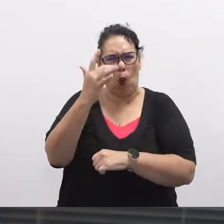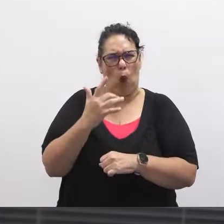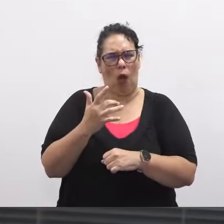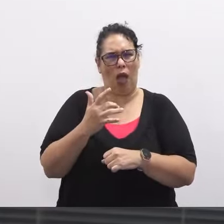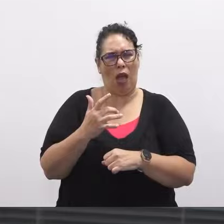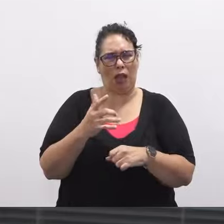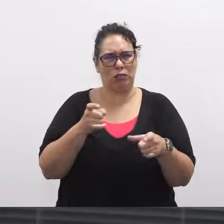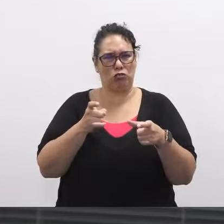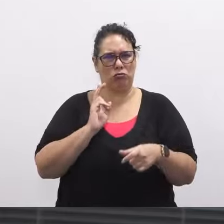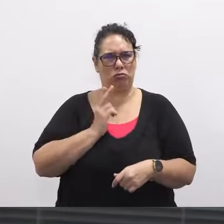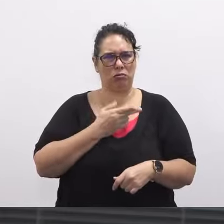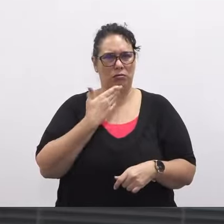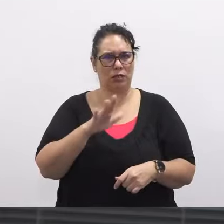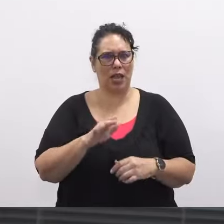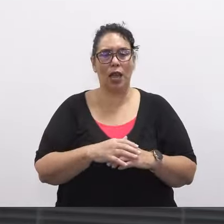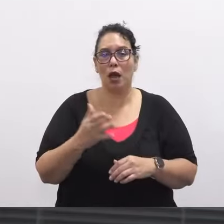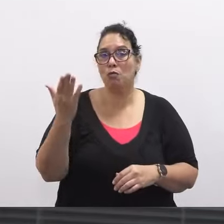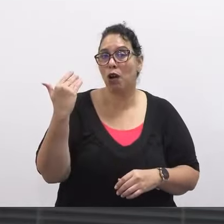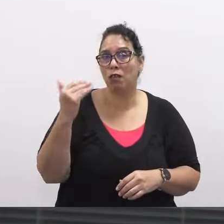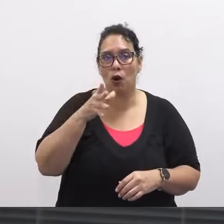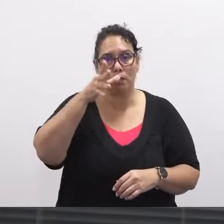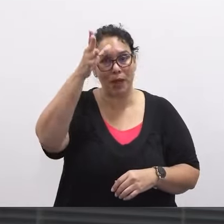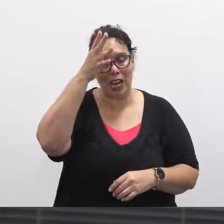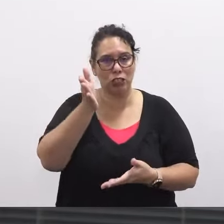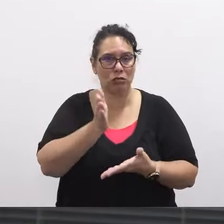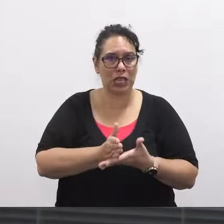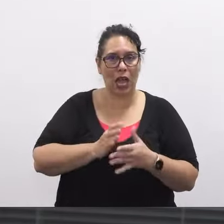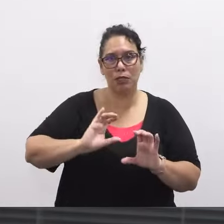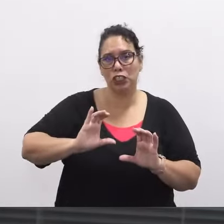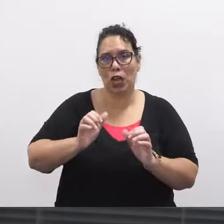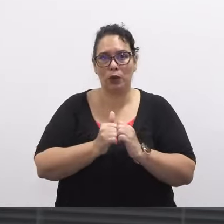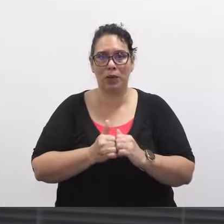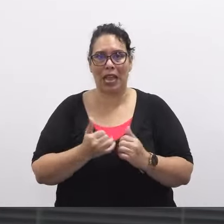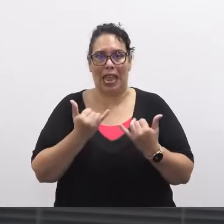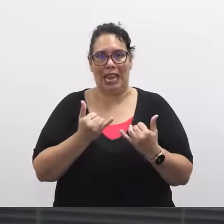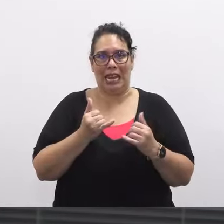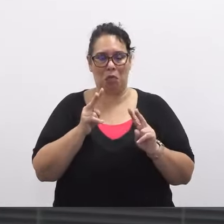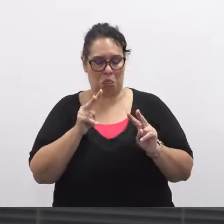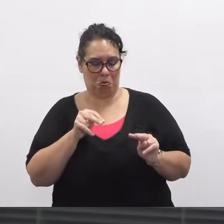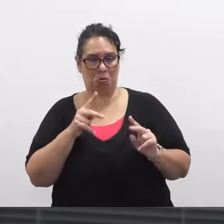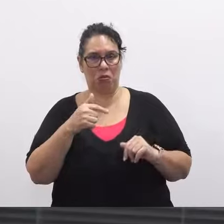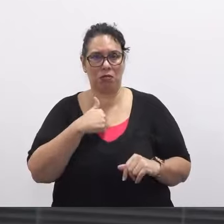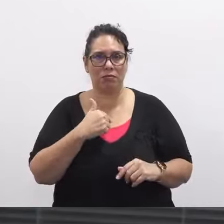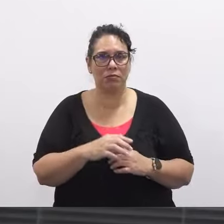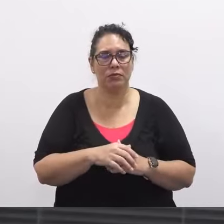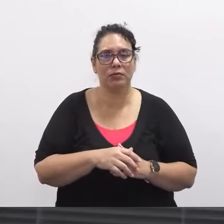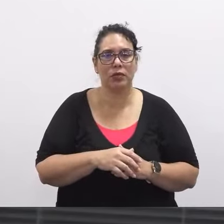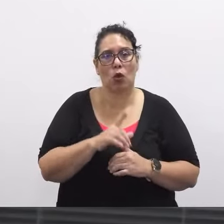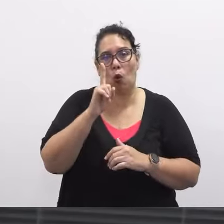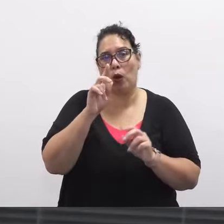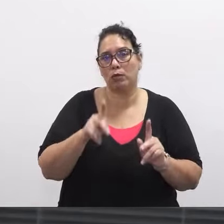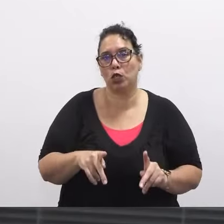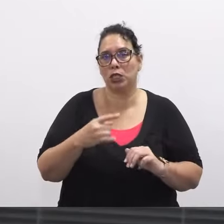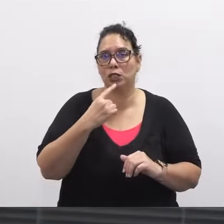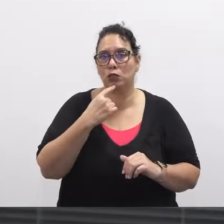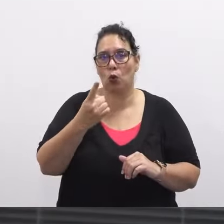Parents that used to stop and chat and smile at me, now look down when I pass by. One person even told my husband,